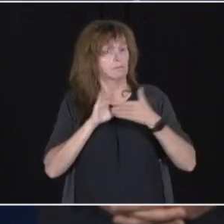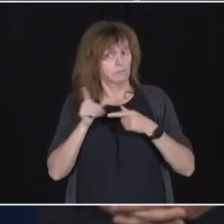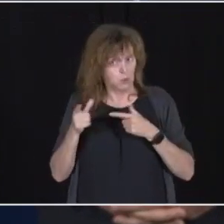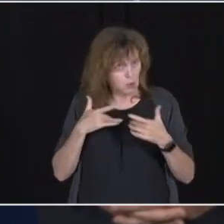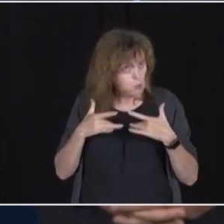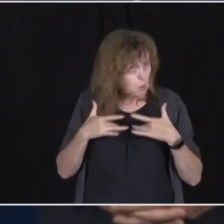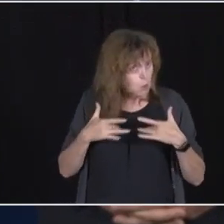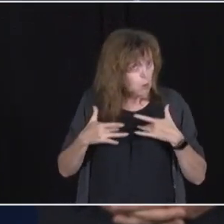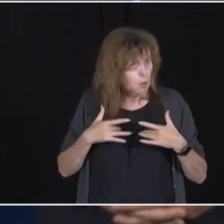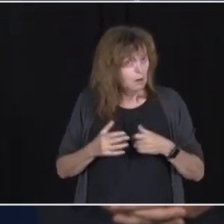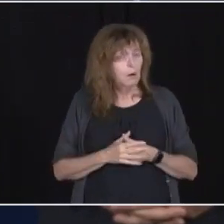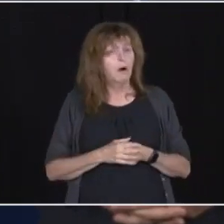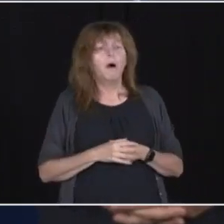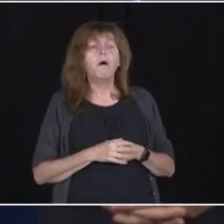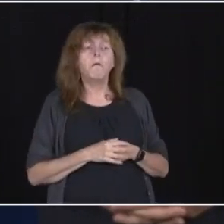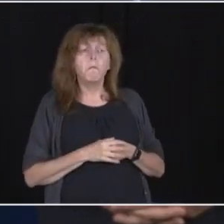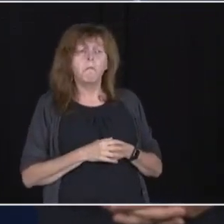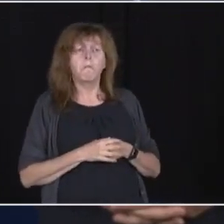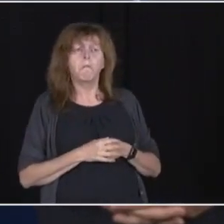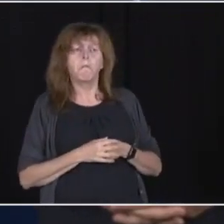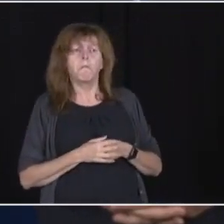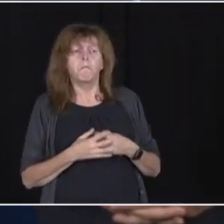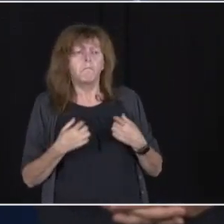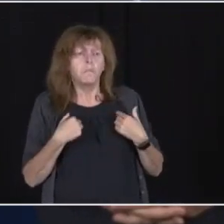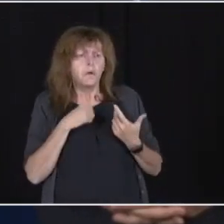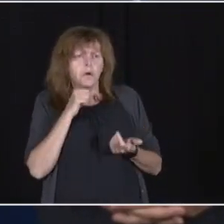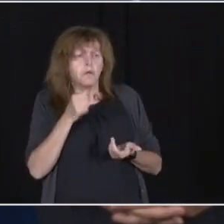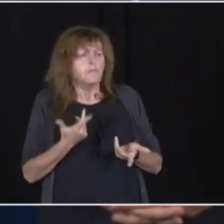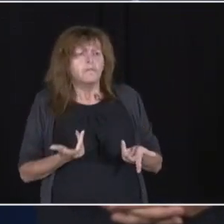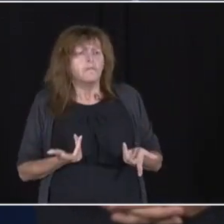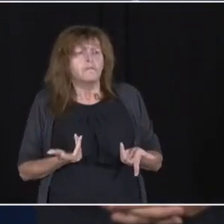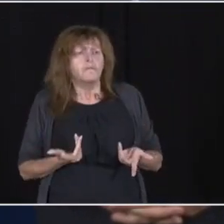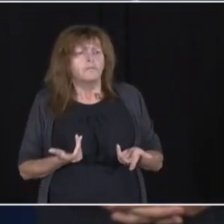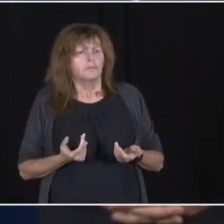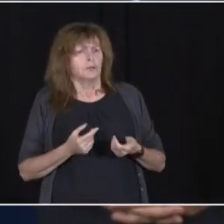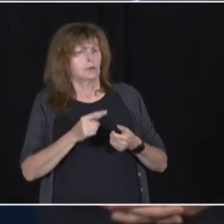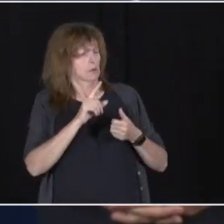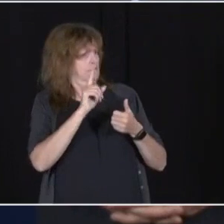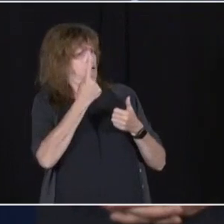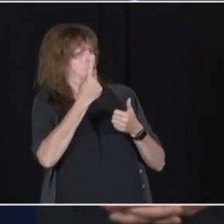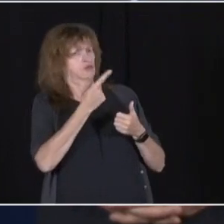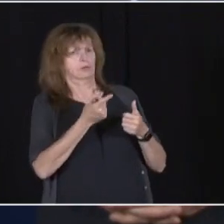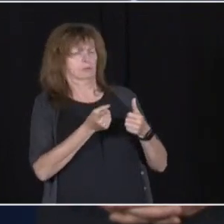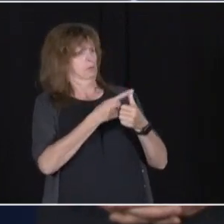Not at all. Anyone can call me. And that is the first I have heard about it.